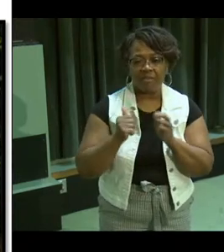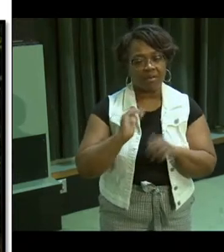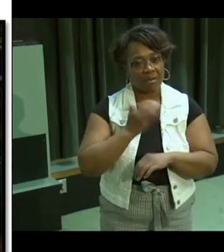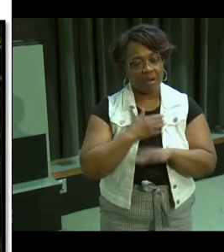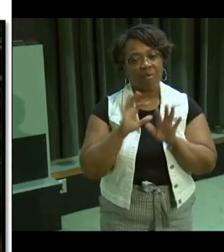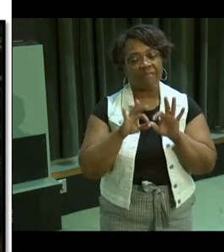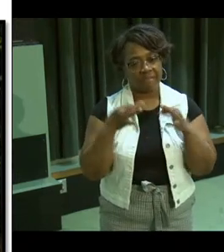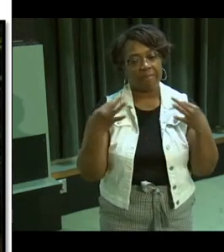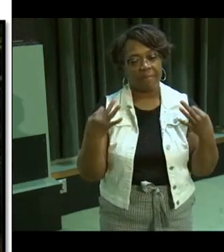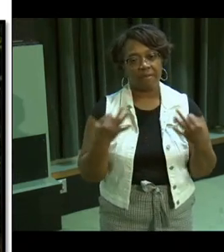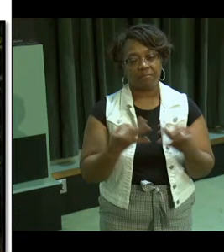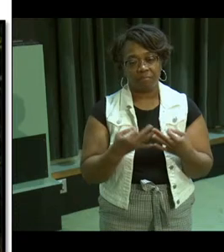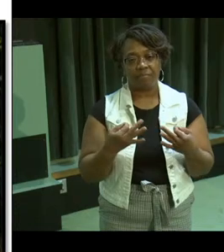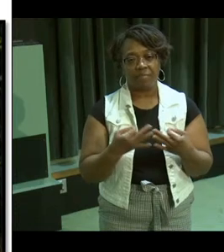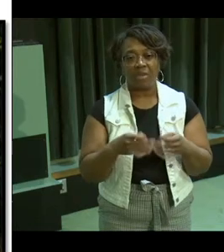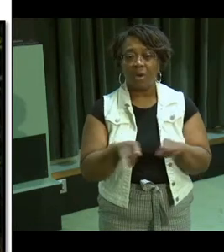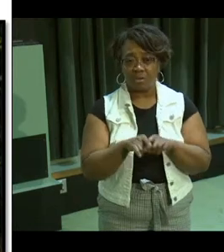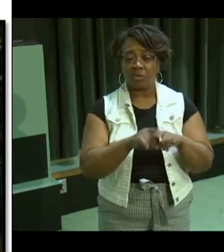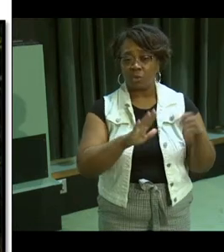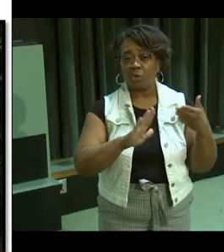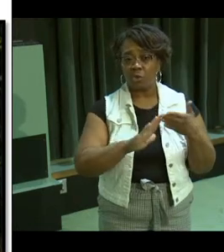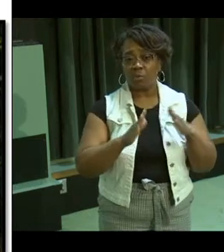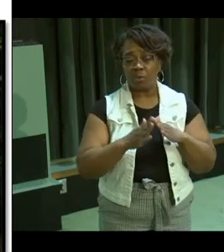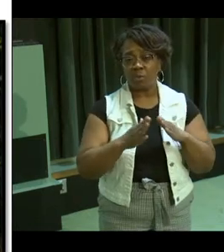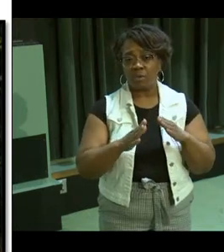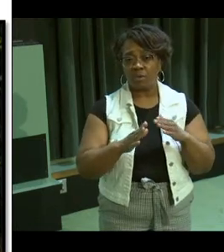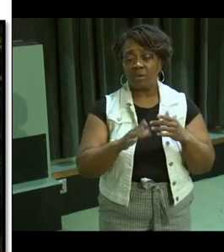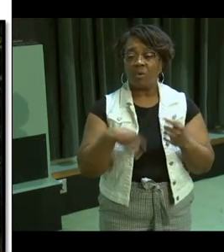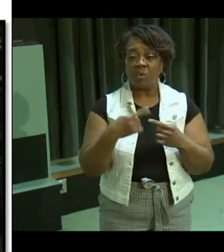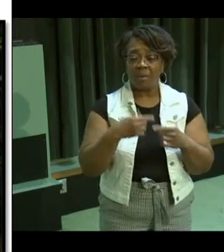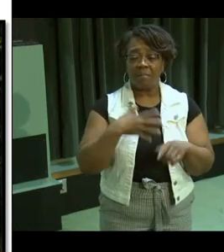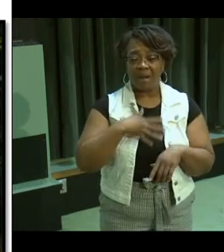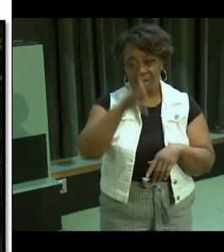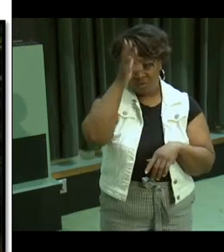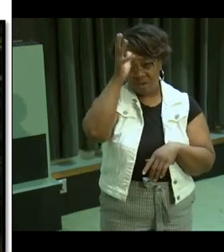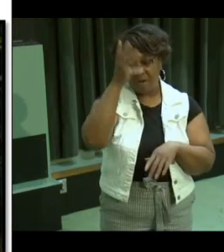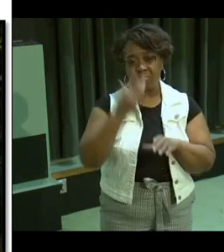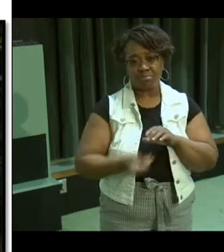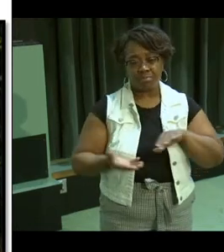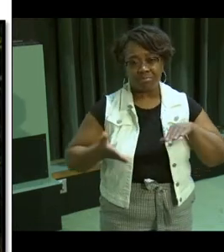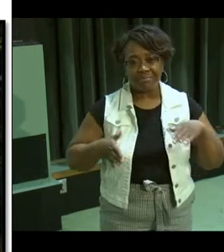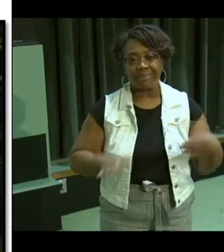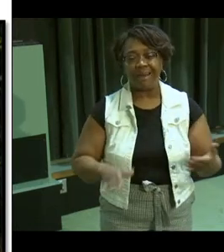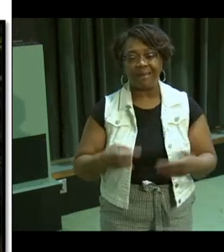our entire family and the entire